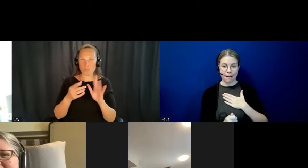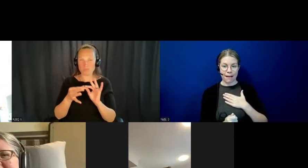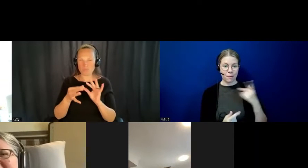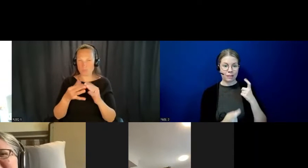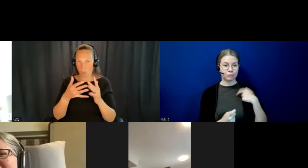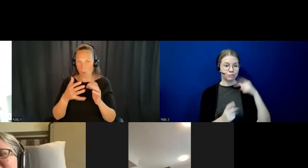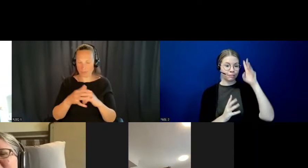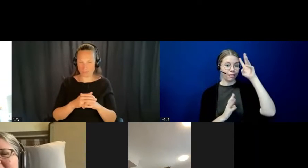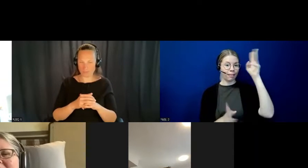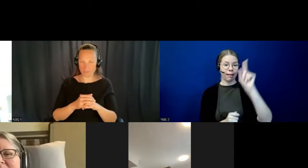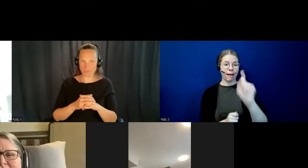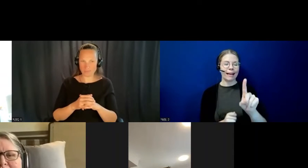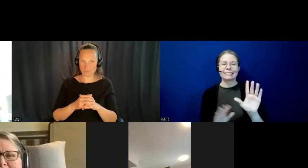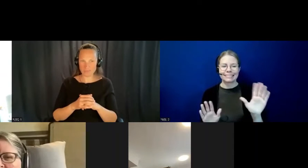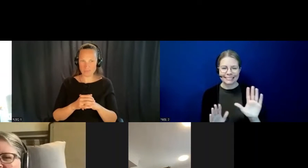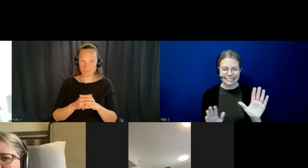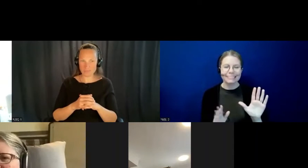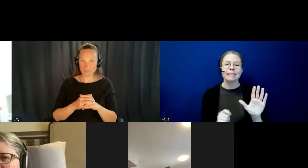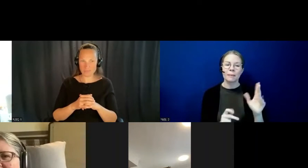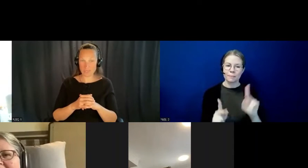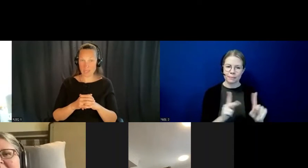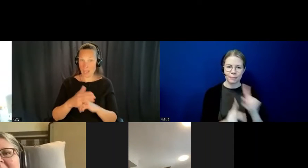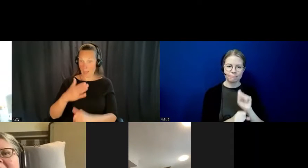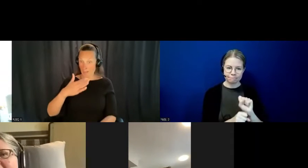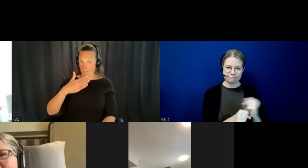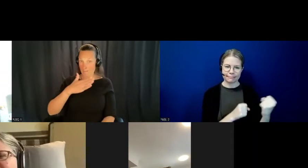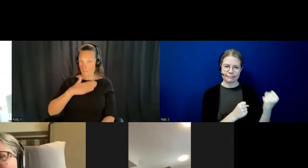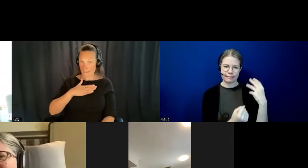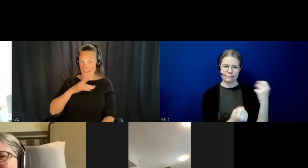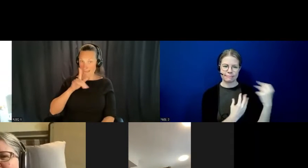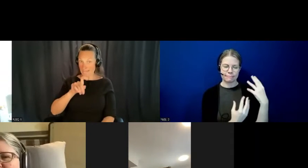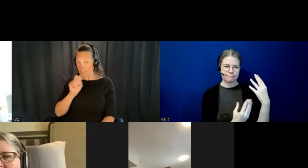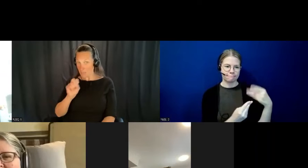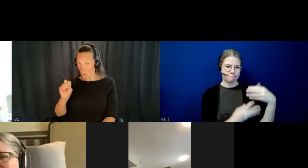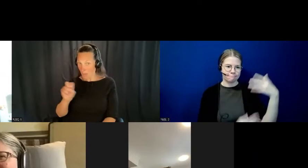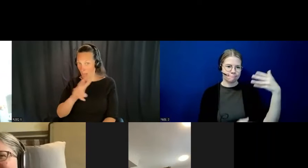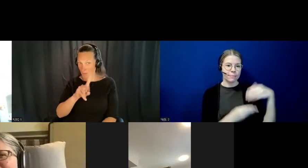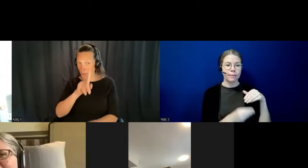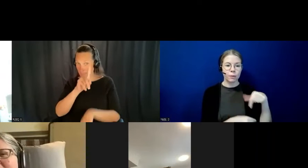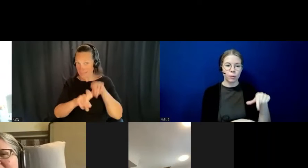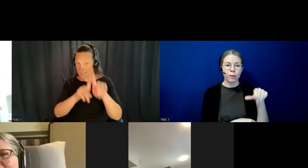THESE UP. THESE ARE THE QUESTIONS PEOPLE HAVE BEEN SENDING IN. QUESTIONS THAT WE BRAINSTORMED